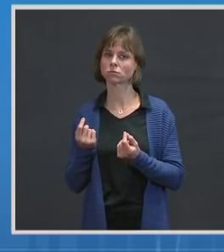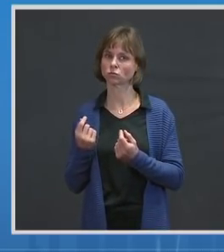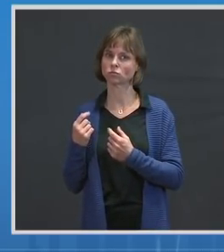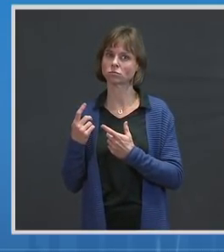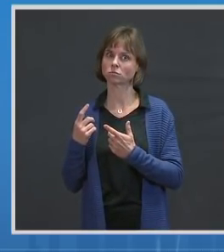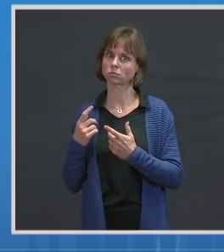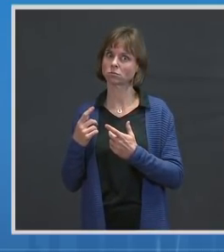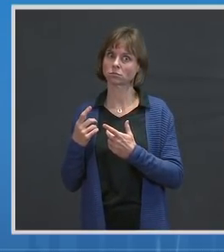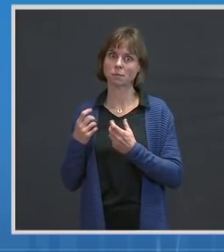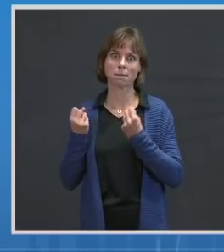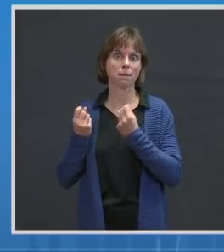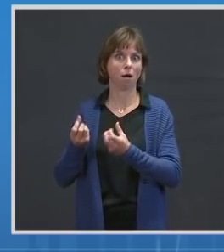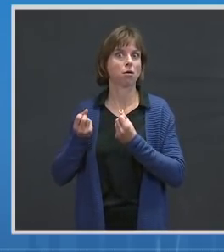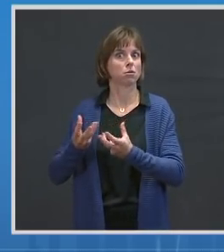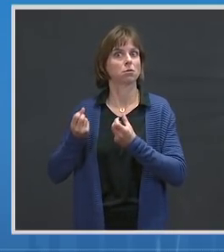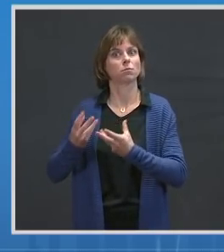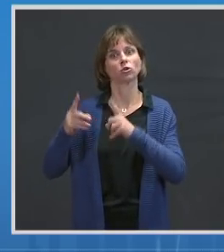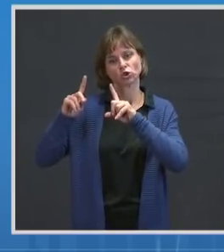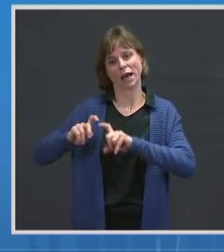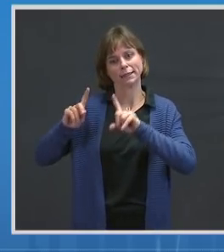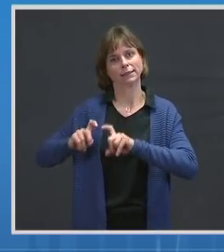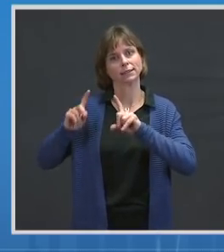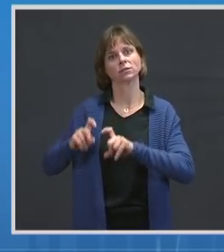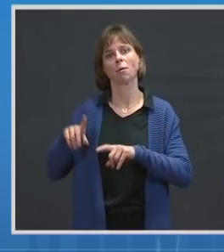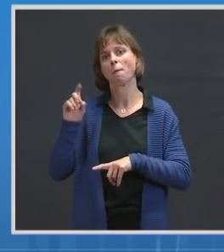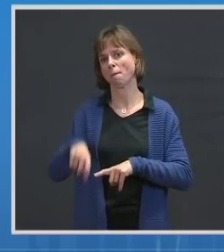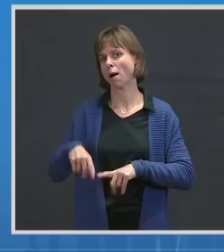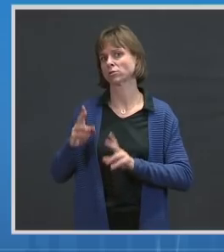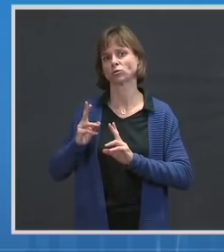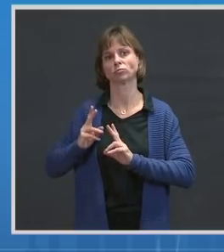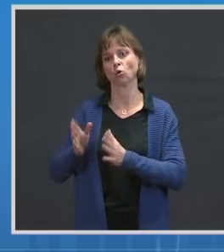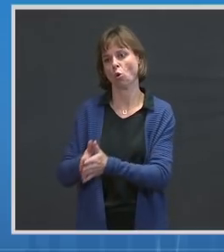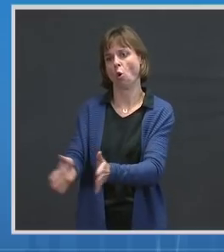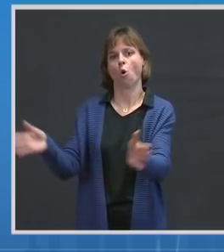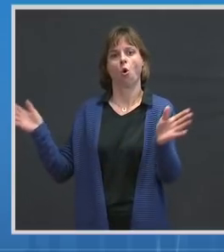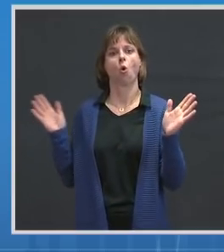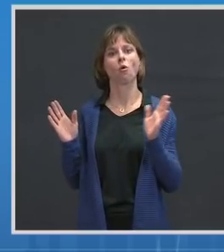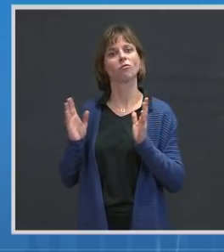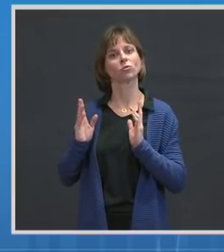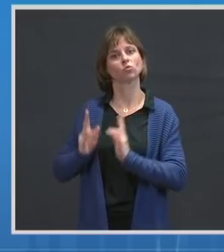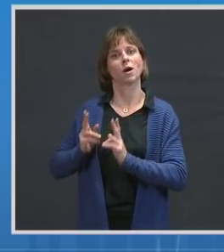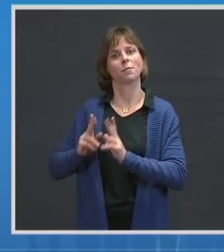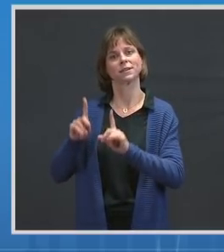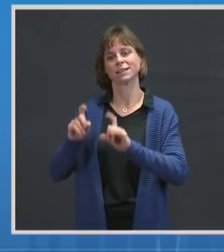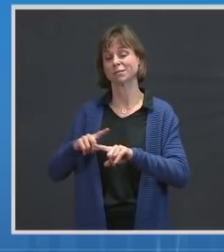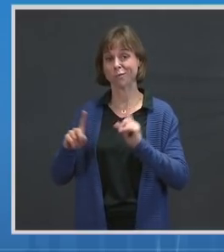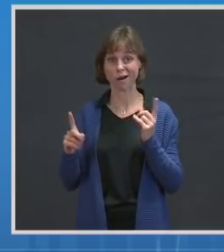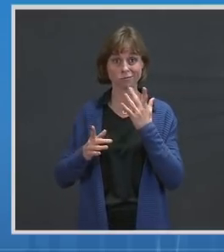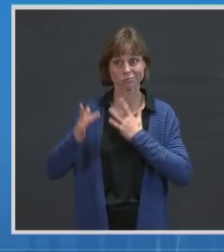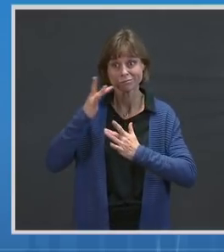We need to test broadly and rapidly to turn the tide of this pandemic. But we still don't have enough testing and we don't have enough testing